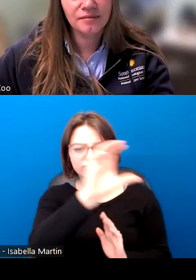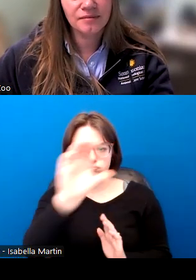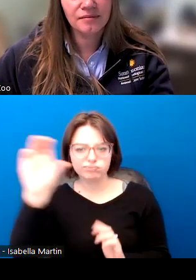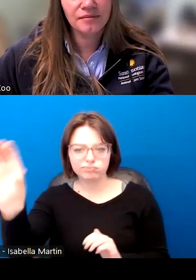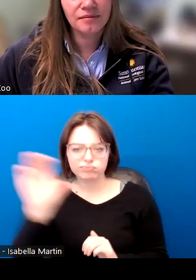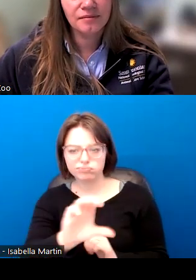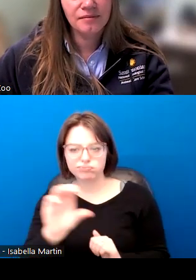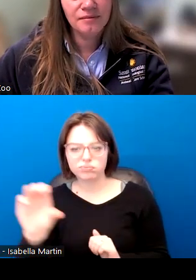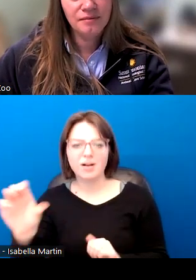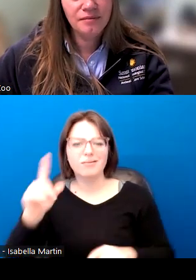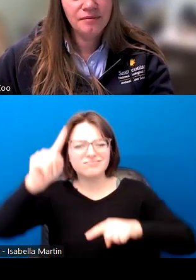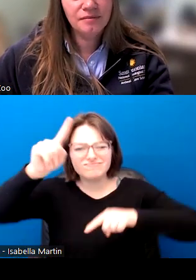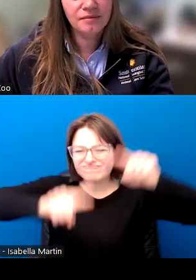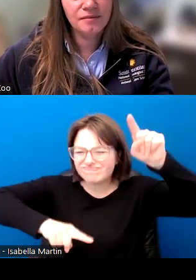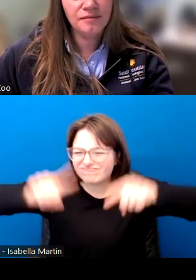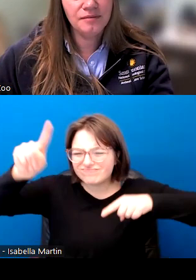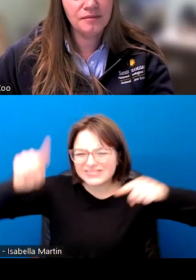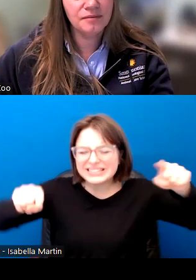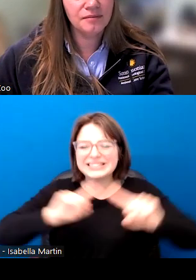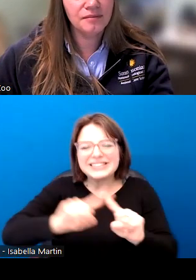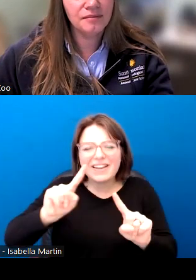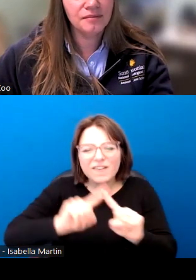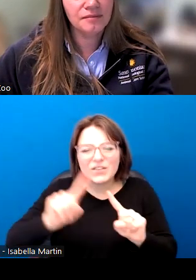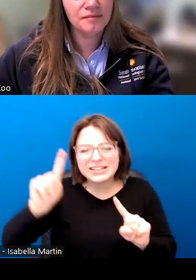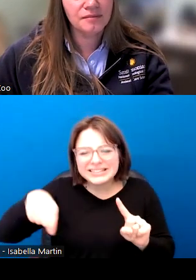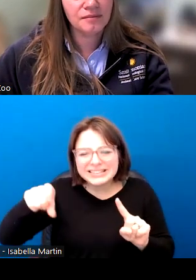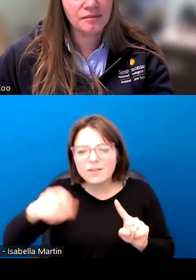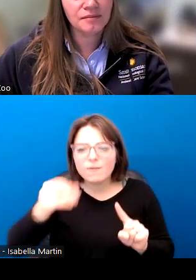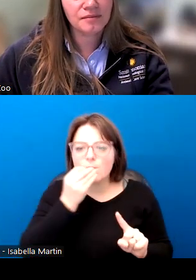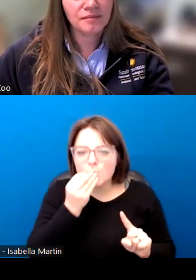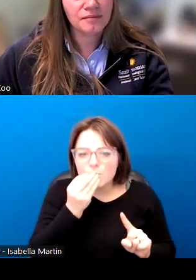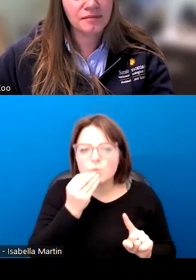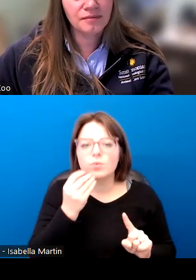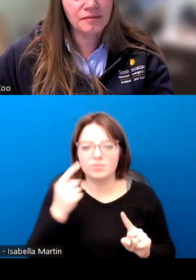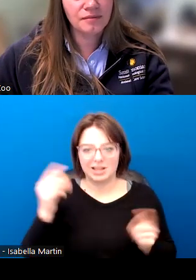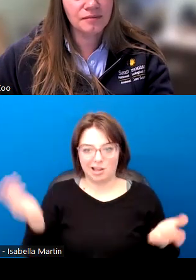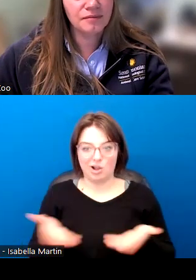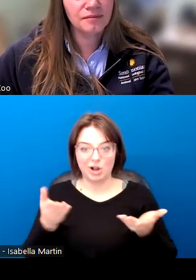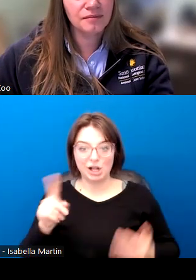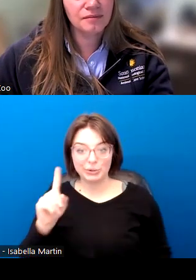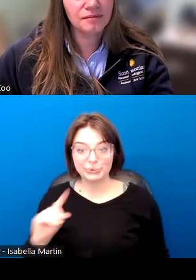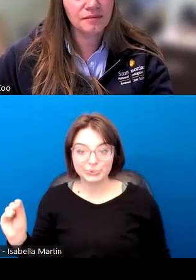wide range of foods that we have to have here at the National Zoo and that's just for six species